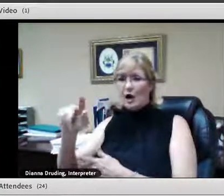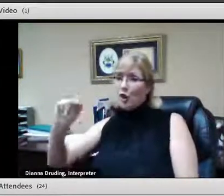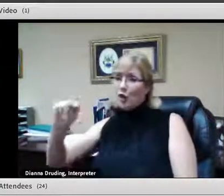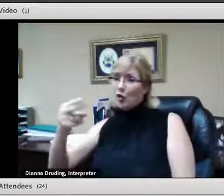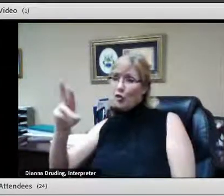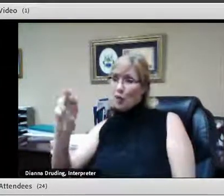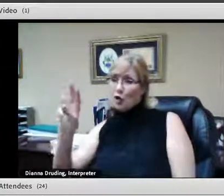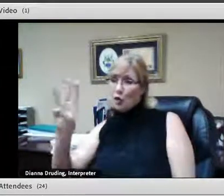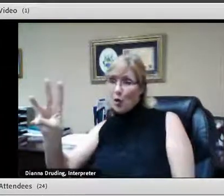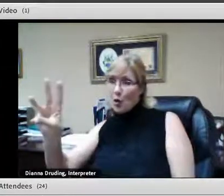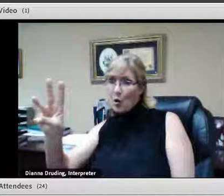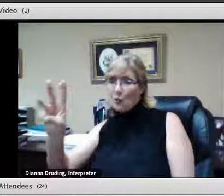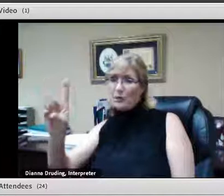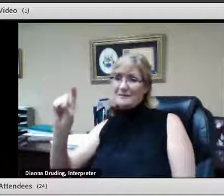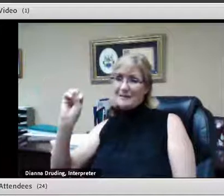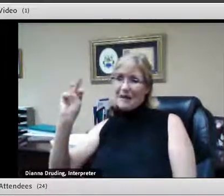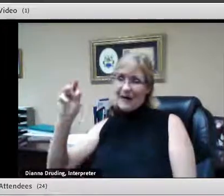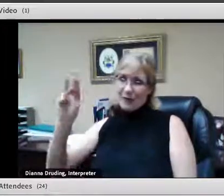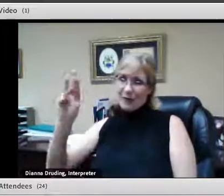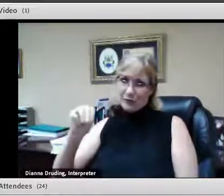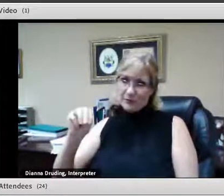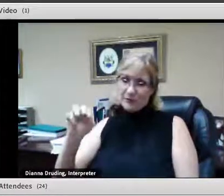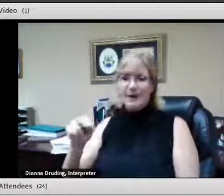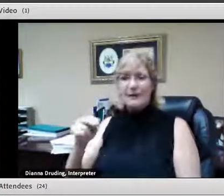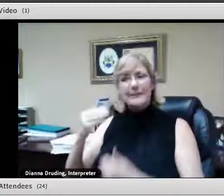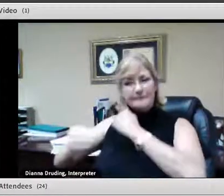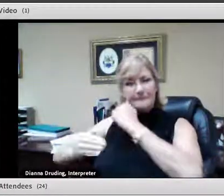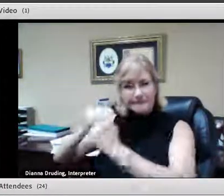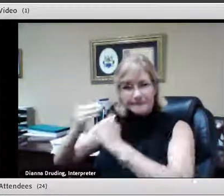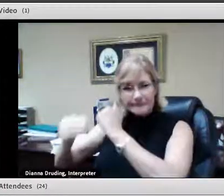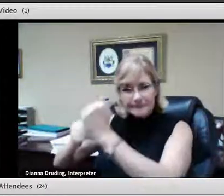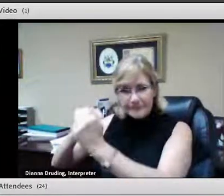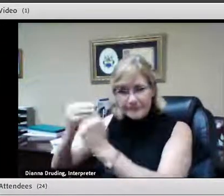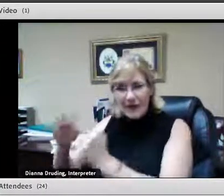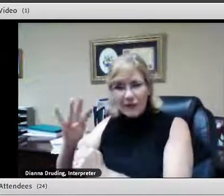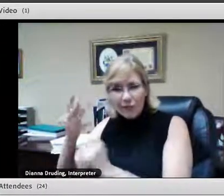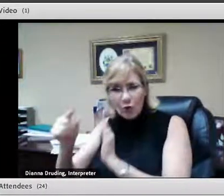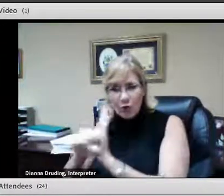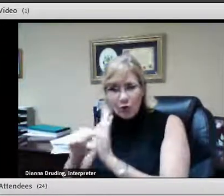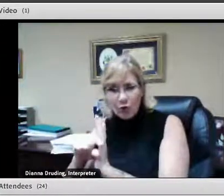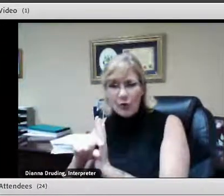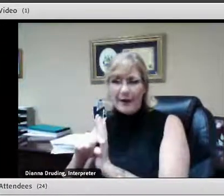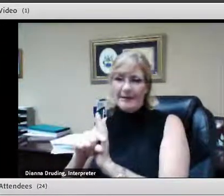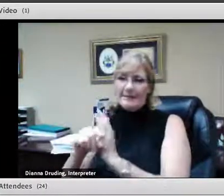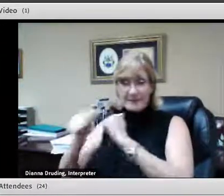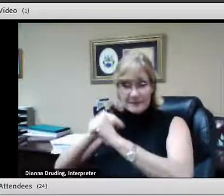and more or less evolution in the fourth-grade science curriculum, and so what we did was